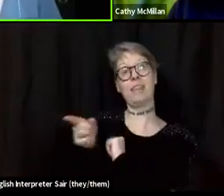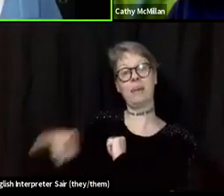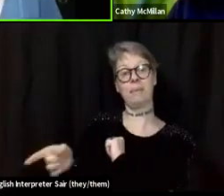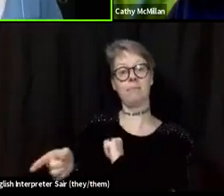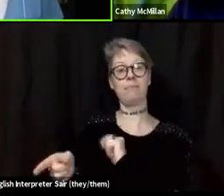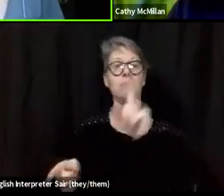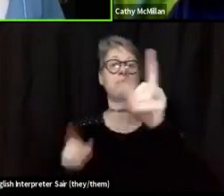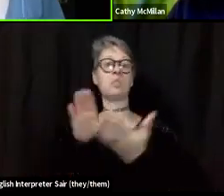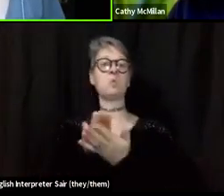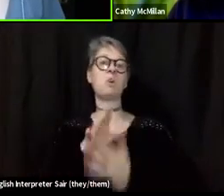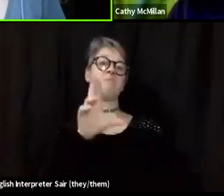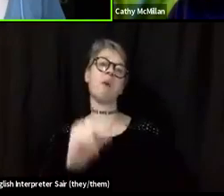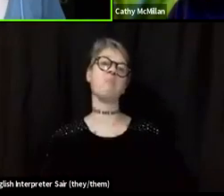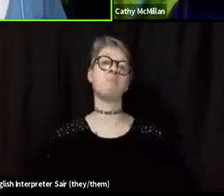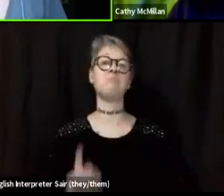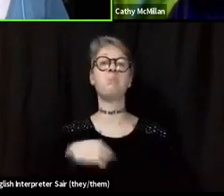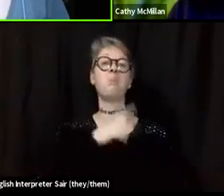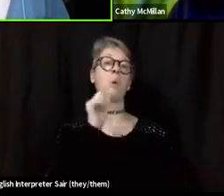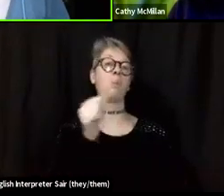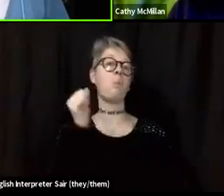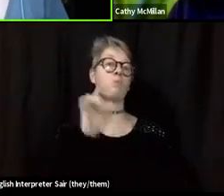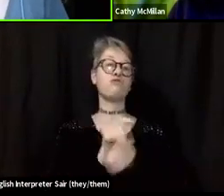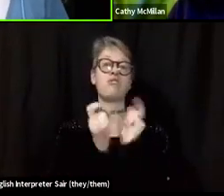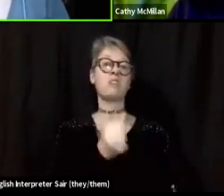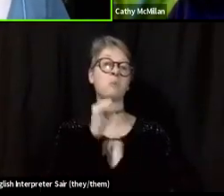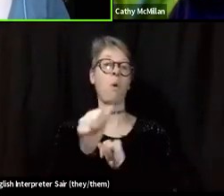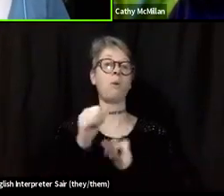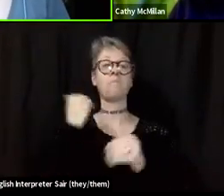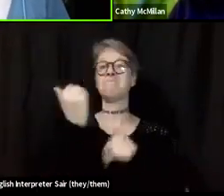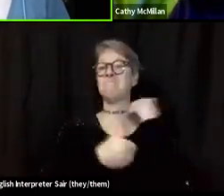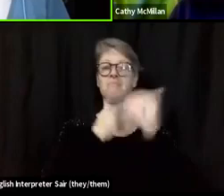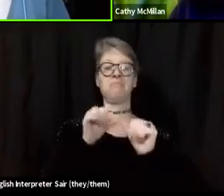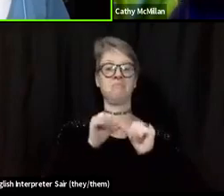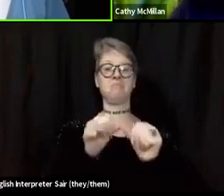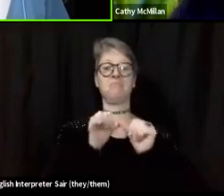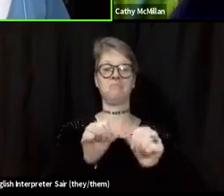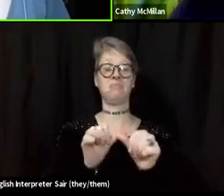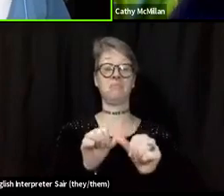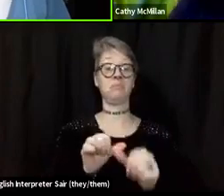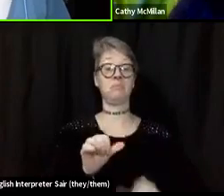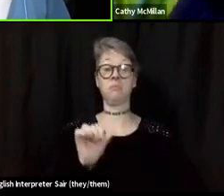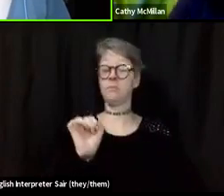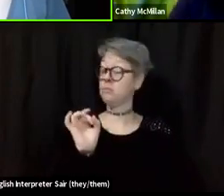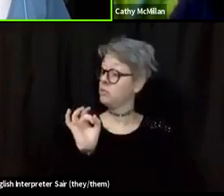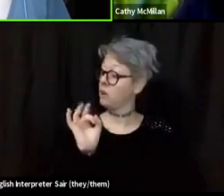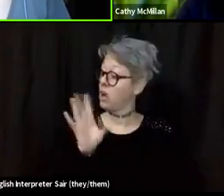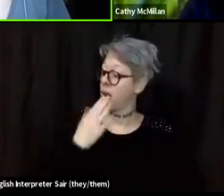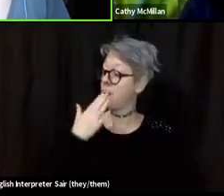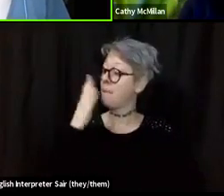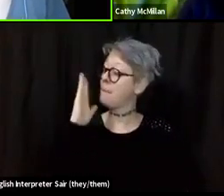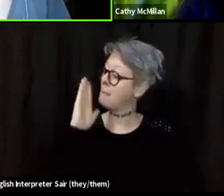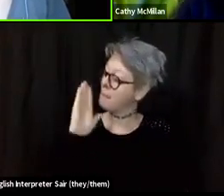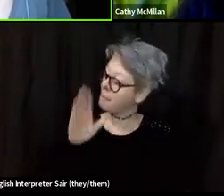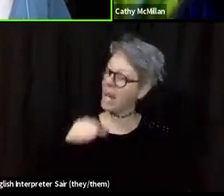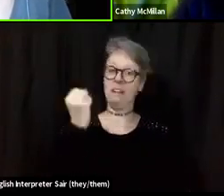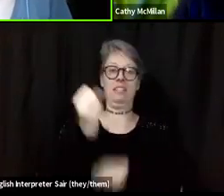your line of sight. t, and you can help him out and they're like, no, we're just going to do what we want to do. and ca and continued on with it. t it was